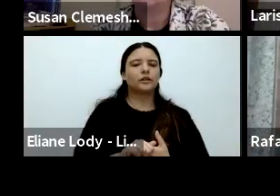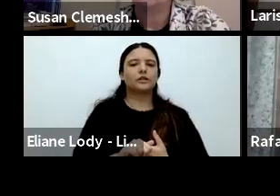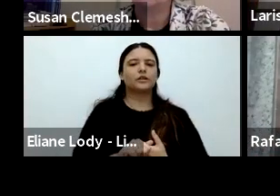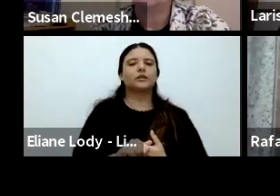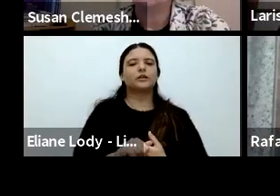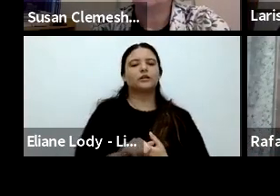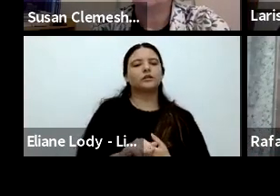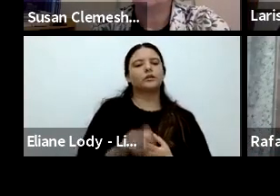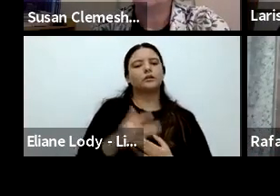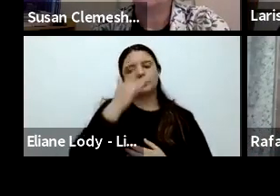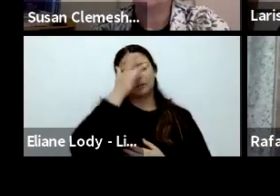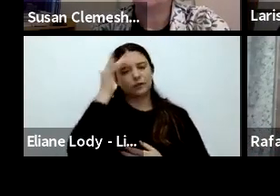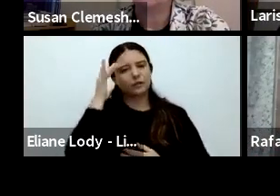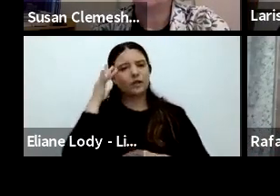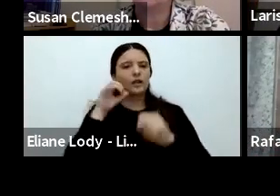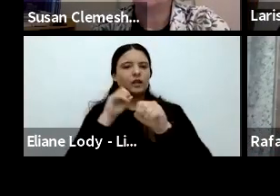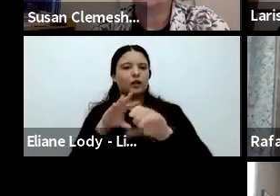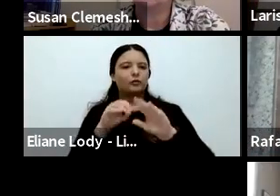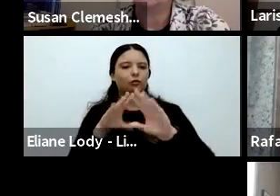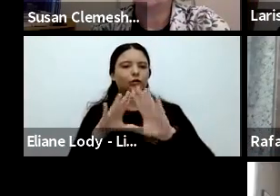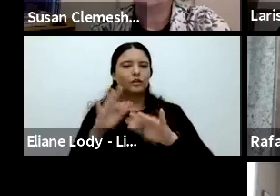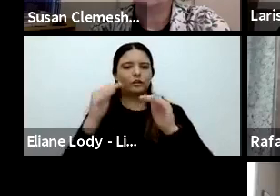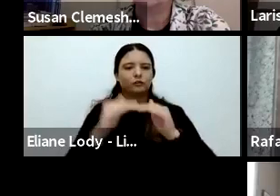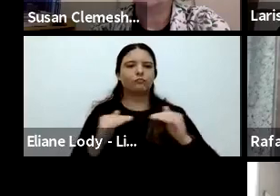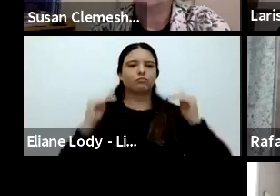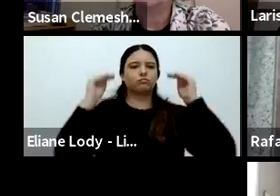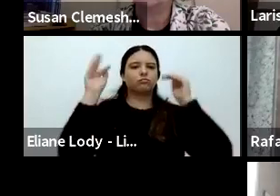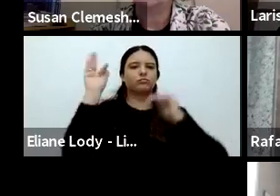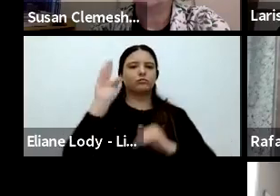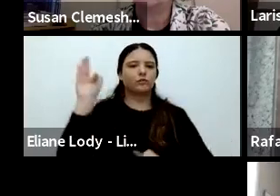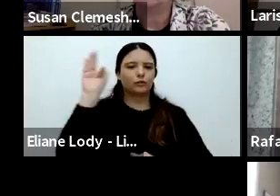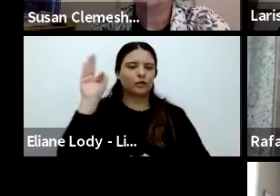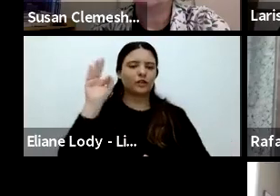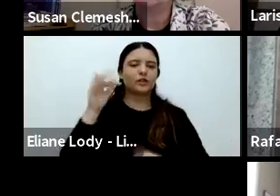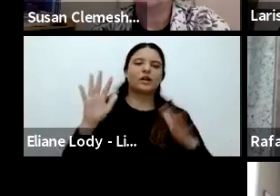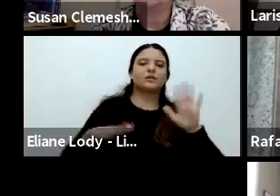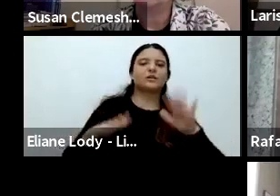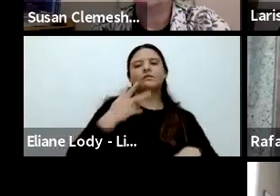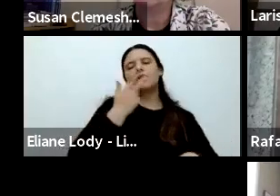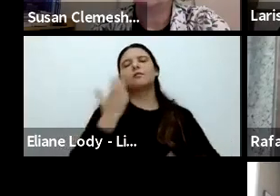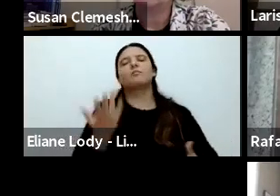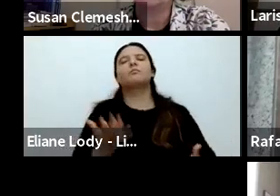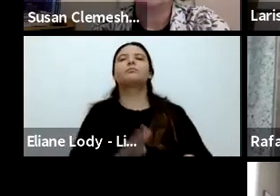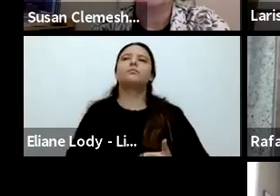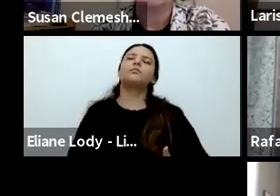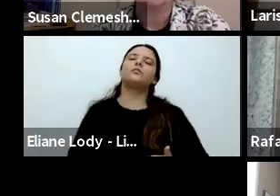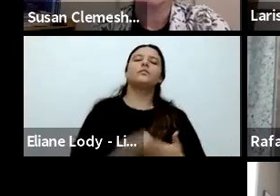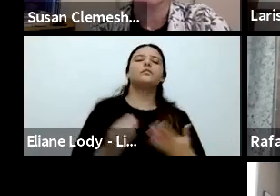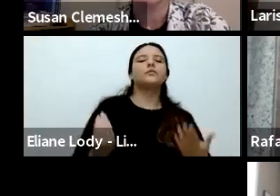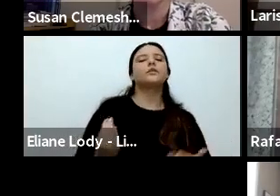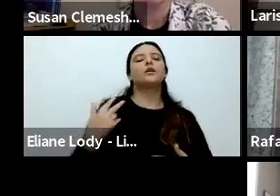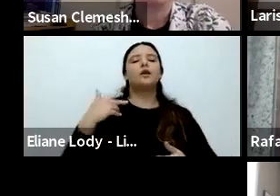education. n and teacher I would say yes n and teacher I would say yes, I am going to train people. le to fit in and never to fit in and never ask any